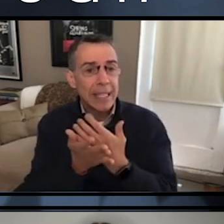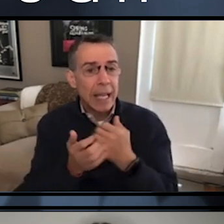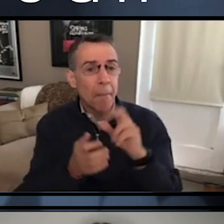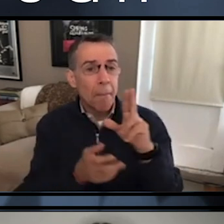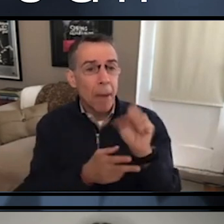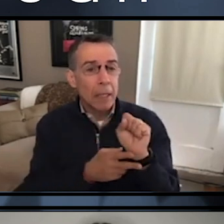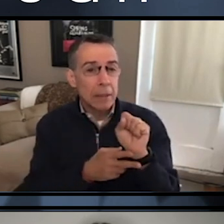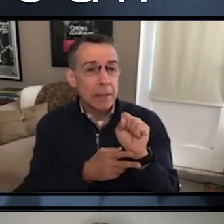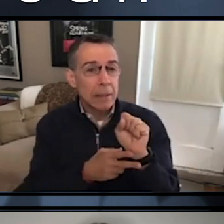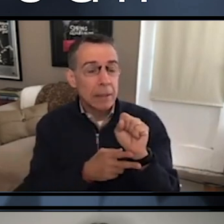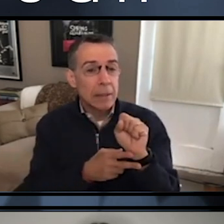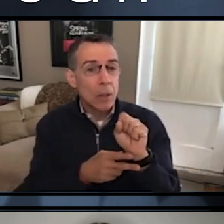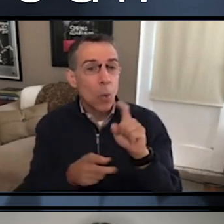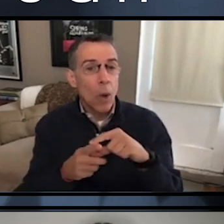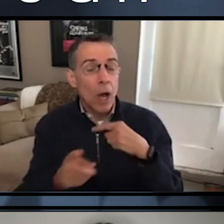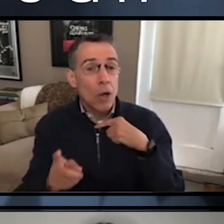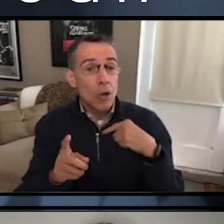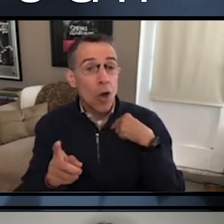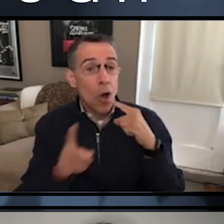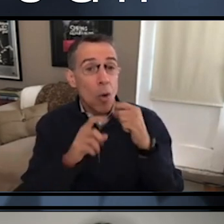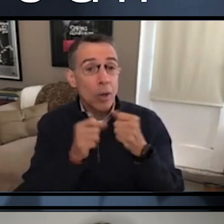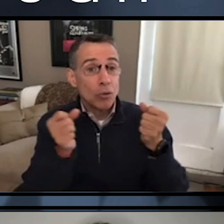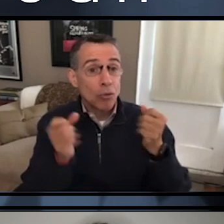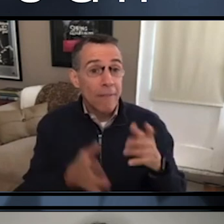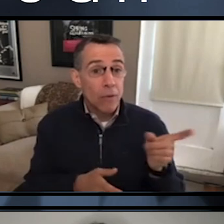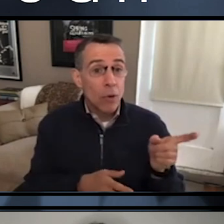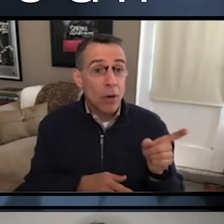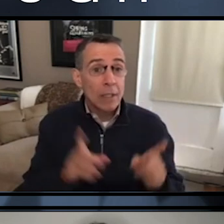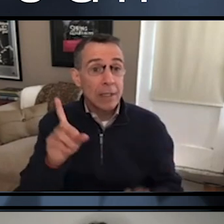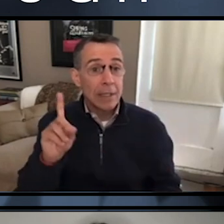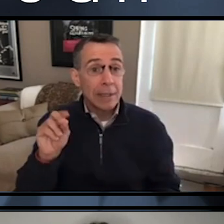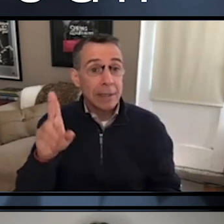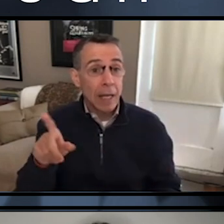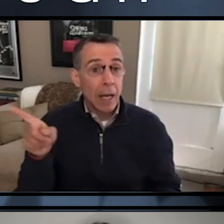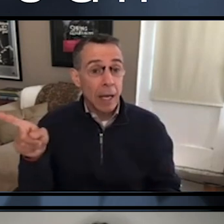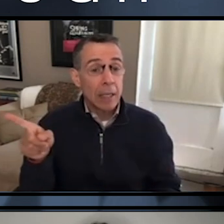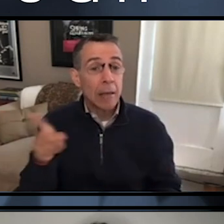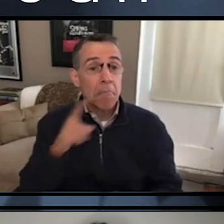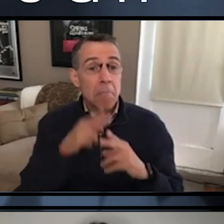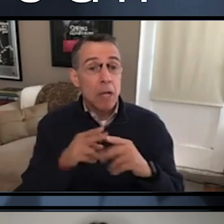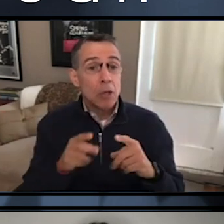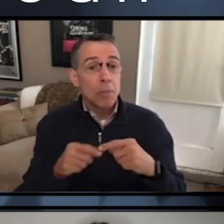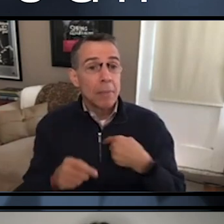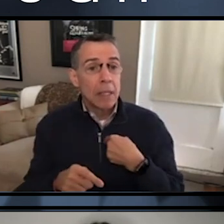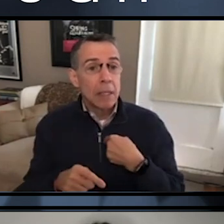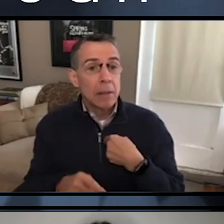scene, when I'm talking to the bus driver, Doug mentioned to me, that